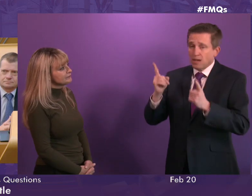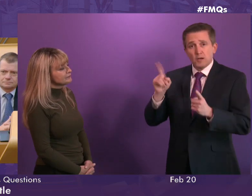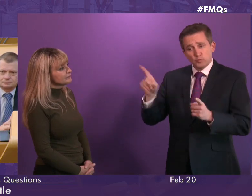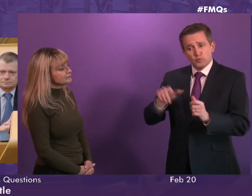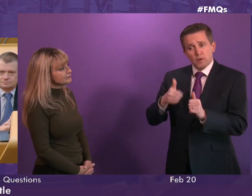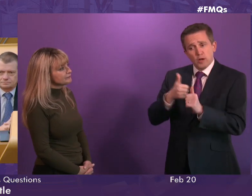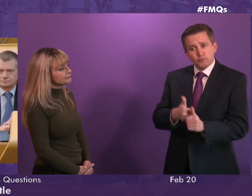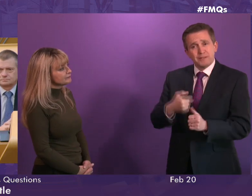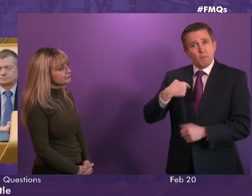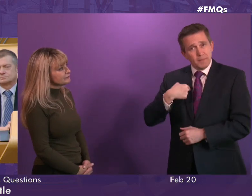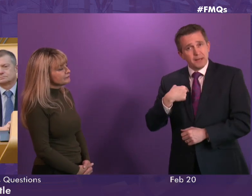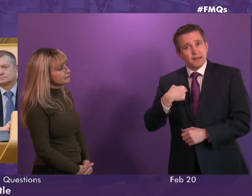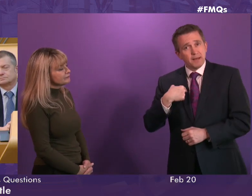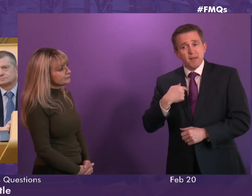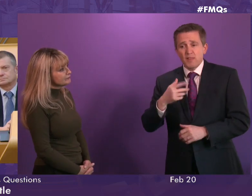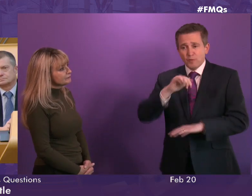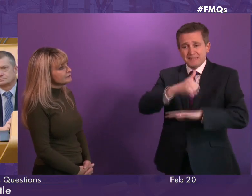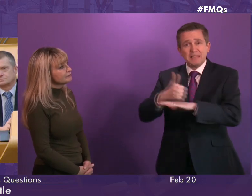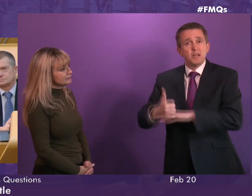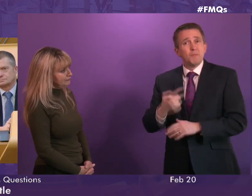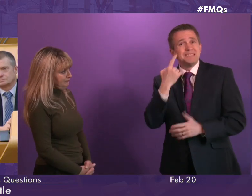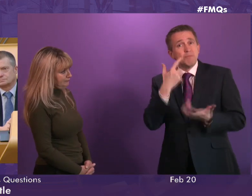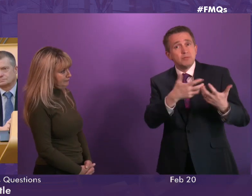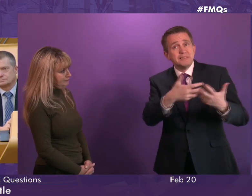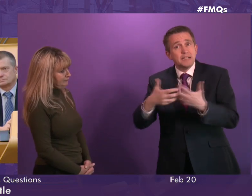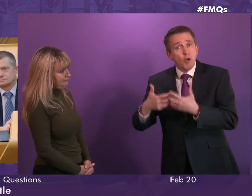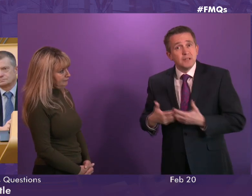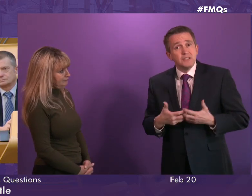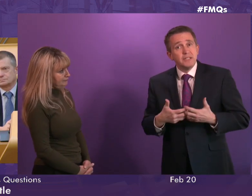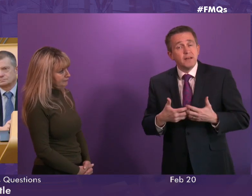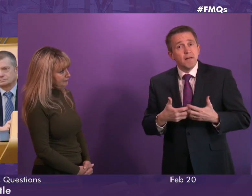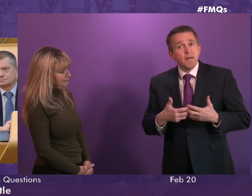deploy some fairly simple technology properly, we can ensure that sections of the community